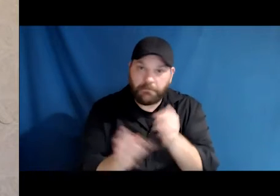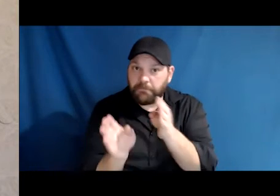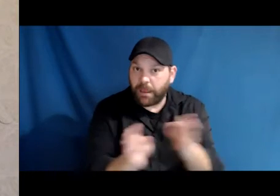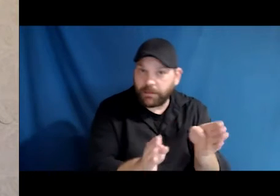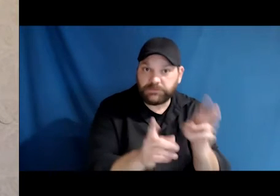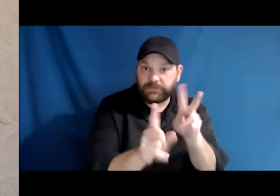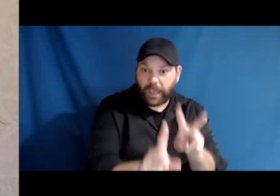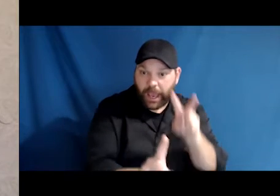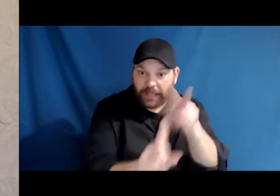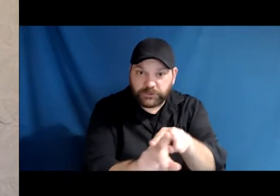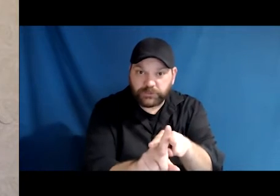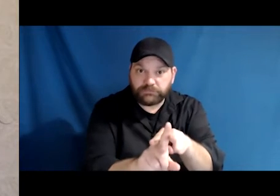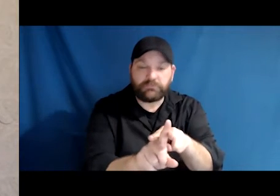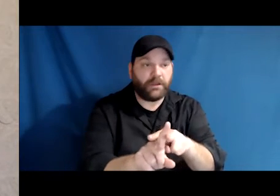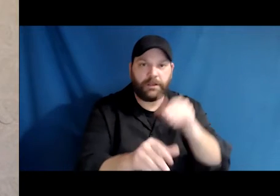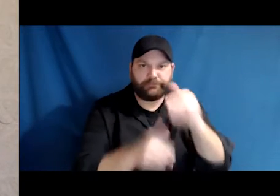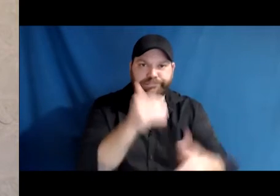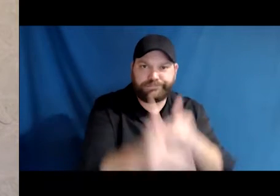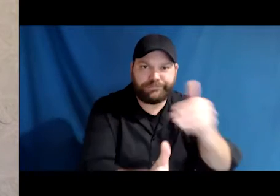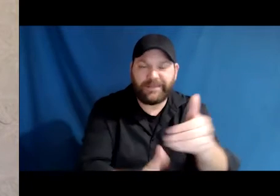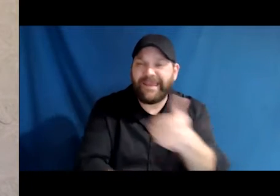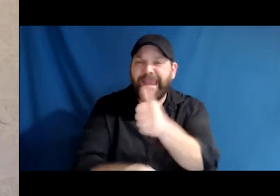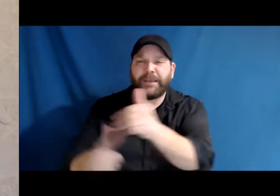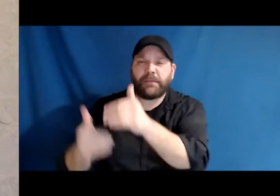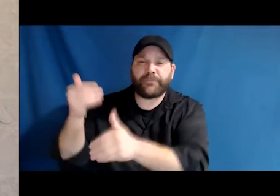and innovate in all kinds of ways that we couldn't have imagined a year ago.